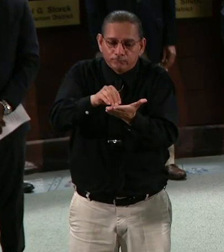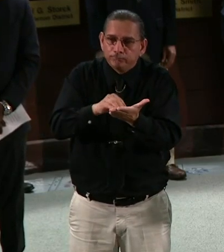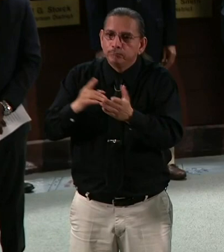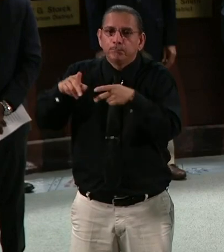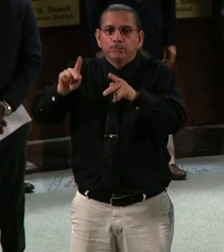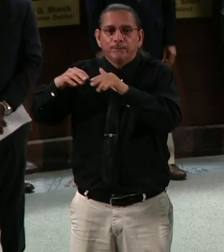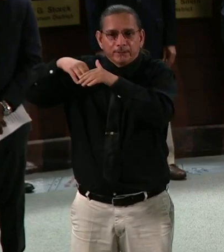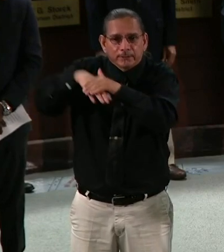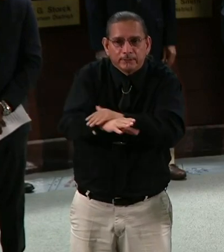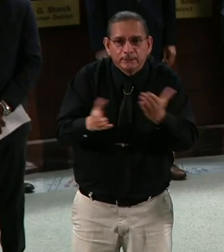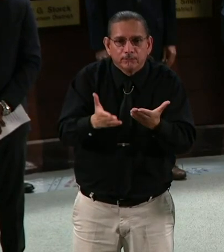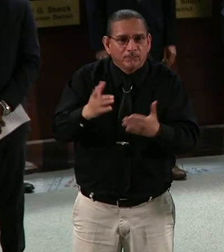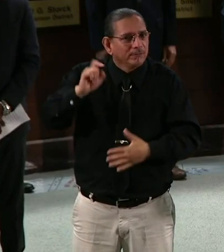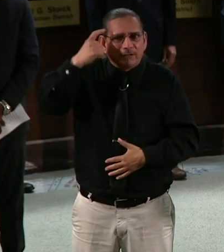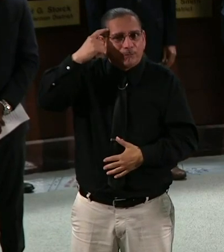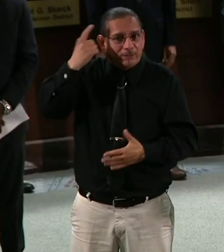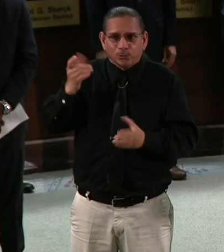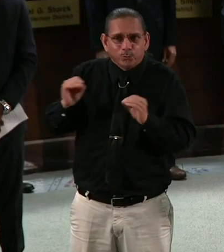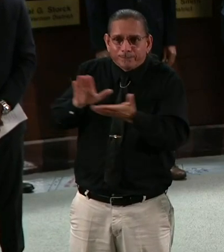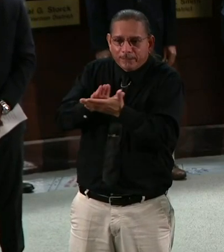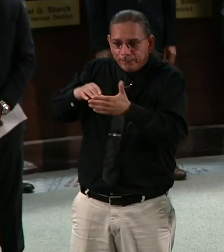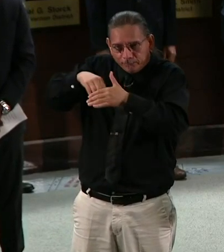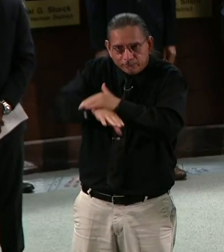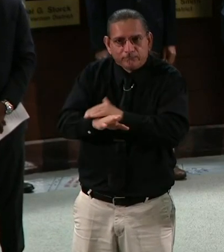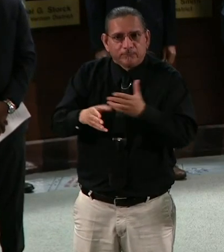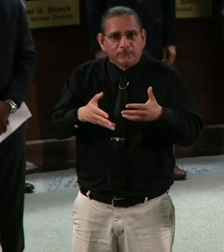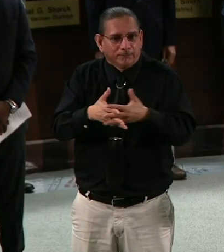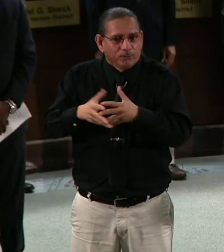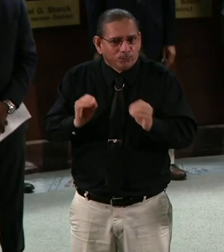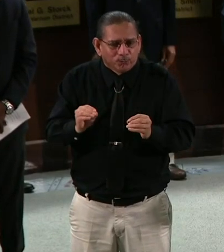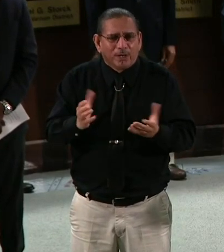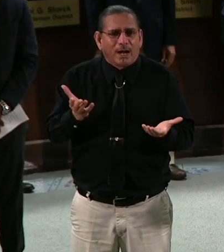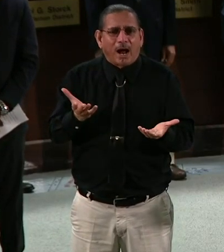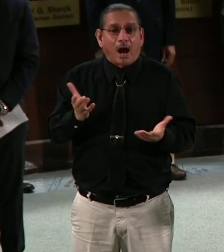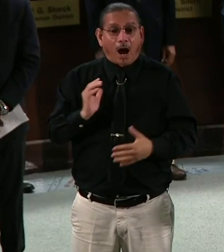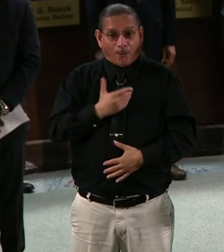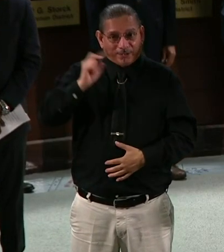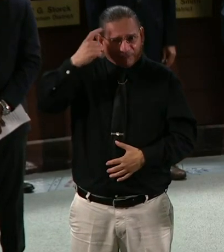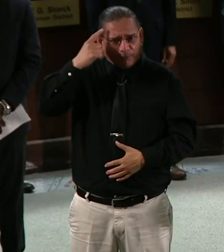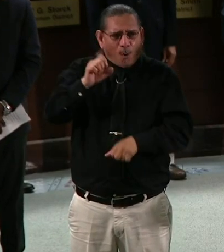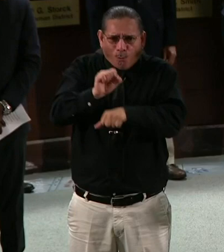POPULATION. OUR ADMINISTRATION